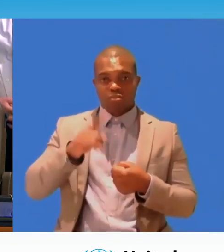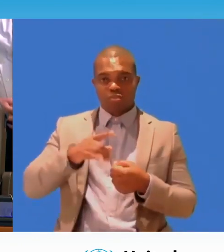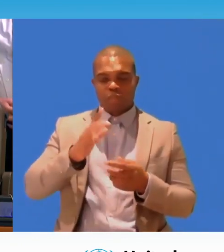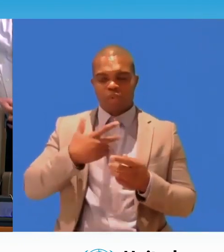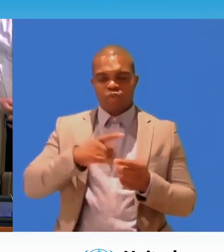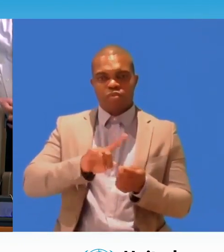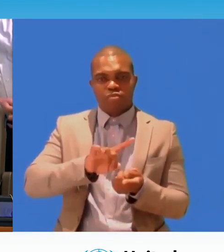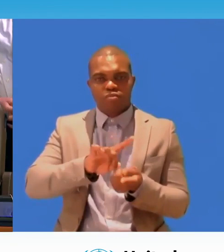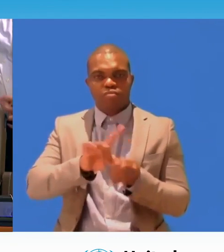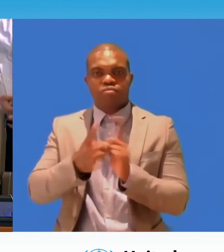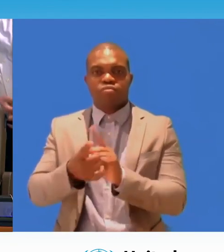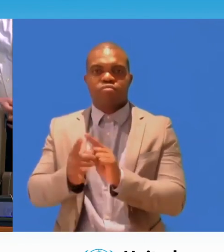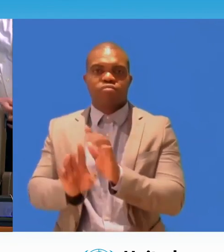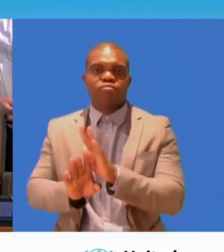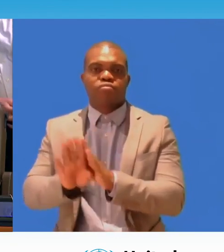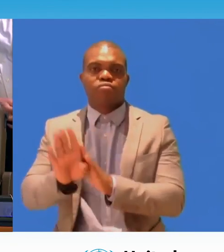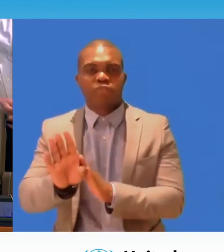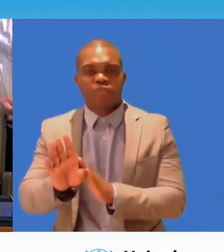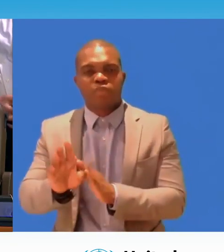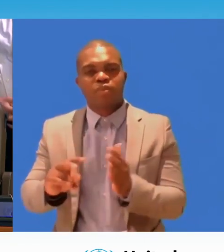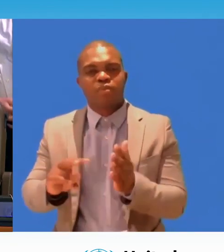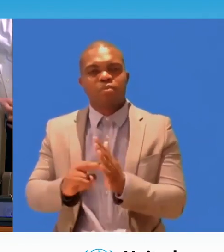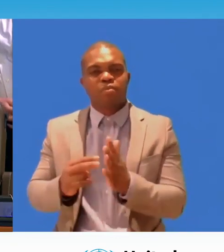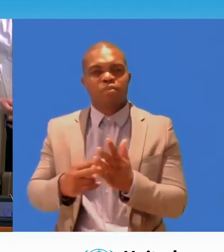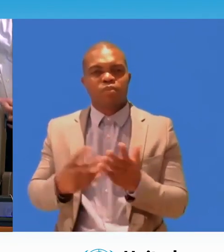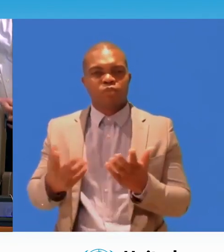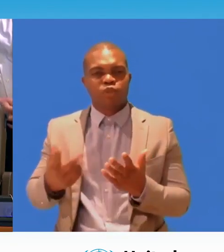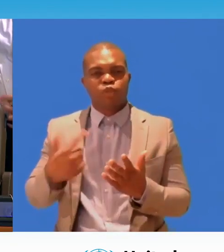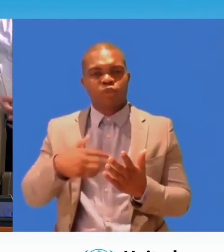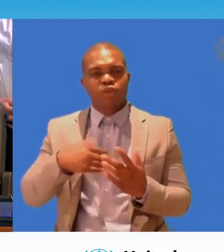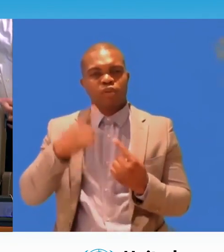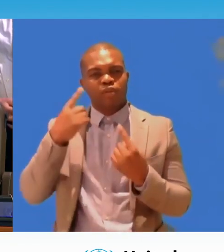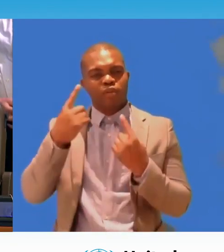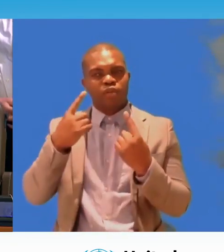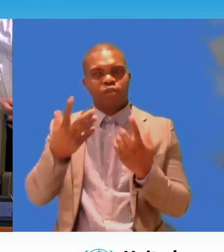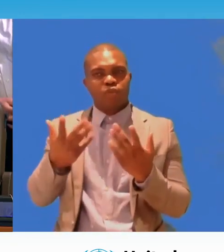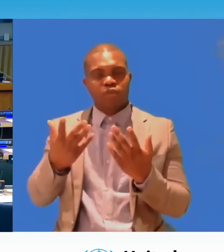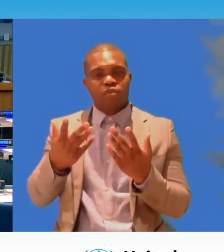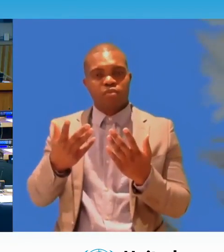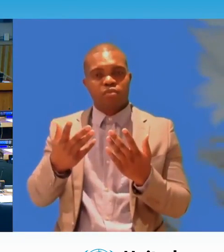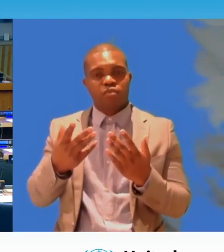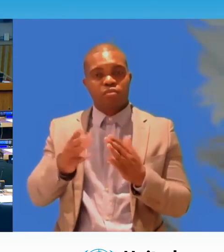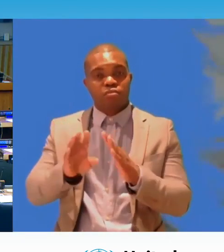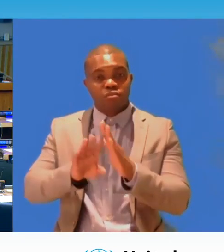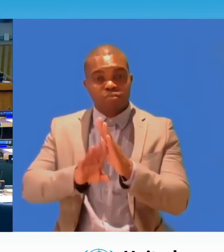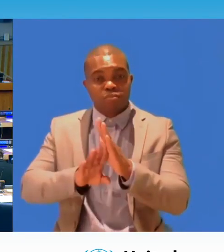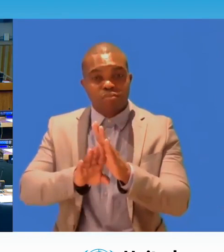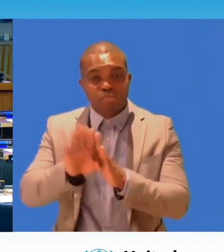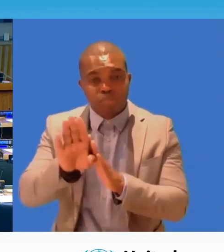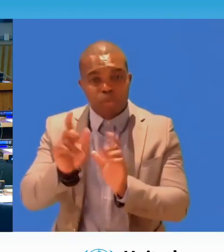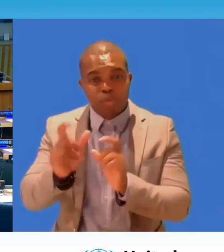for embracing cycle of prosperity for presence of disability because the improved economy thank